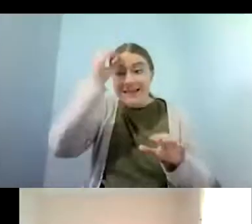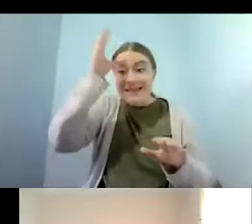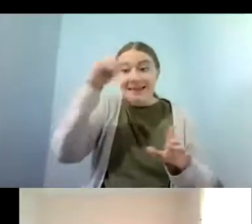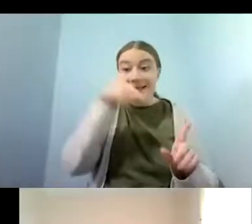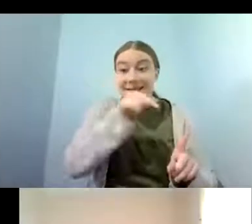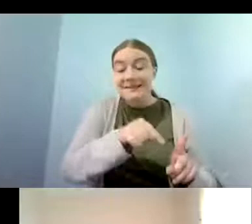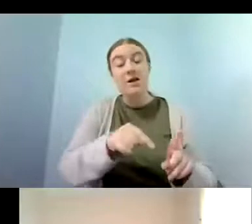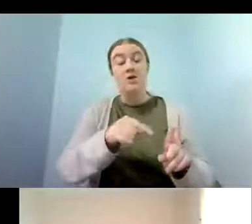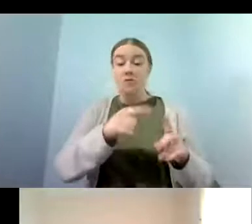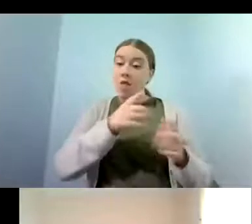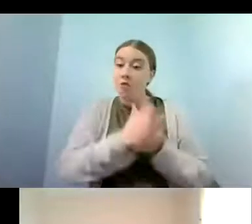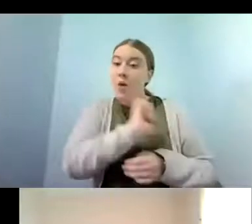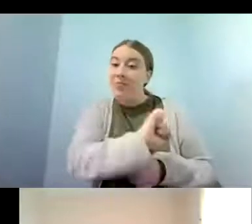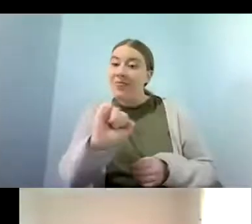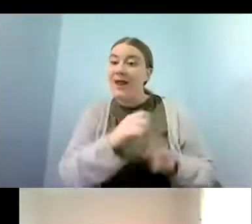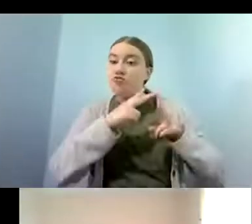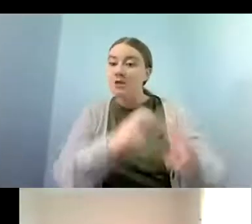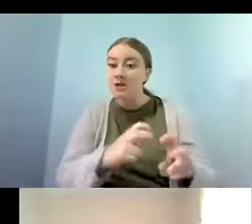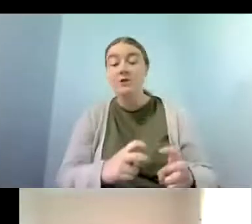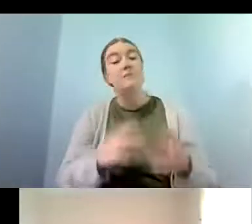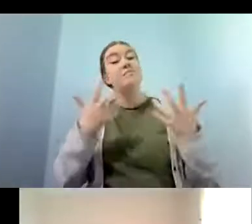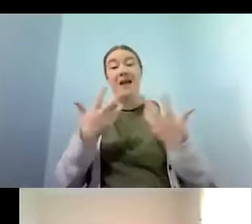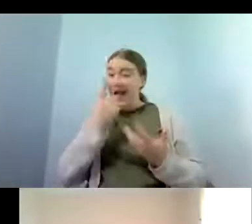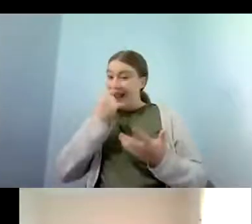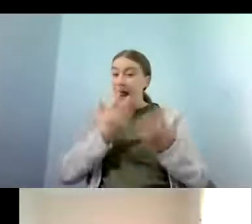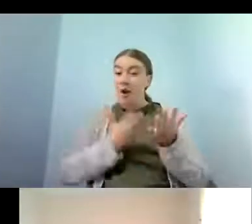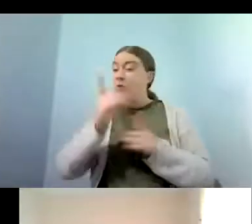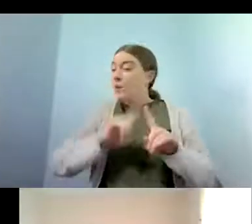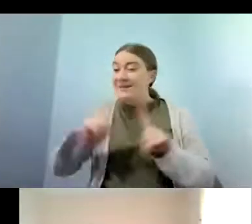of ways working with institutions organizations or in our case charities